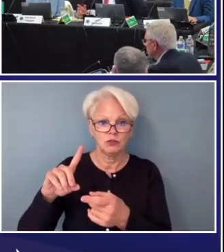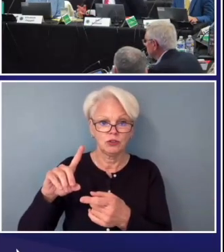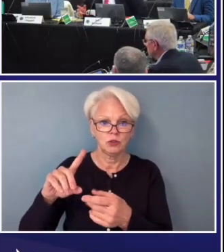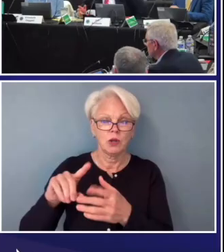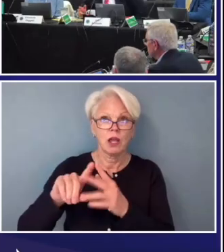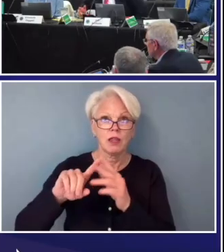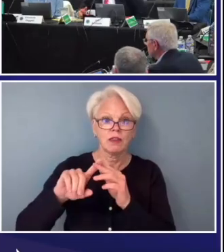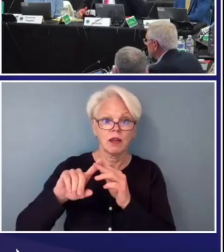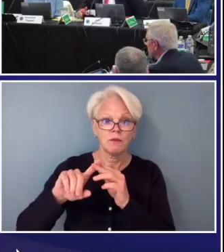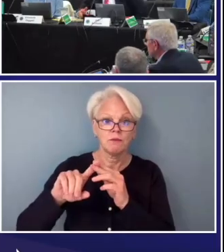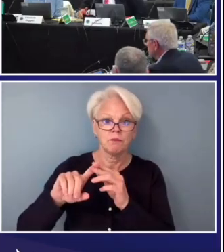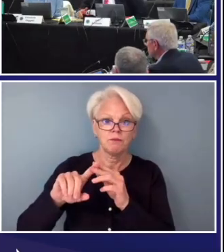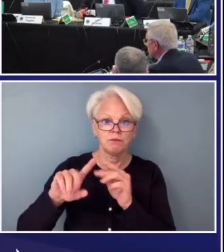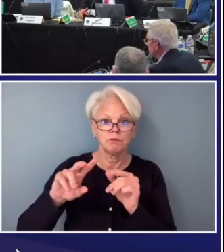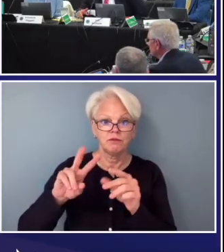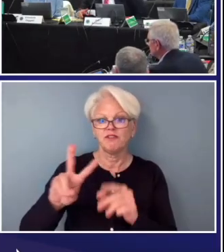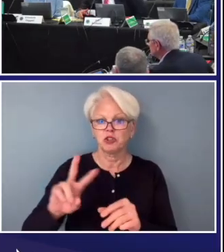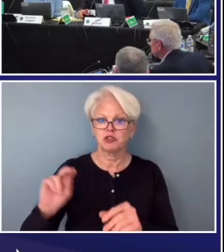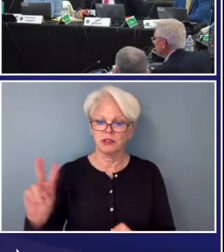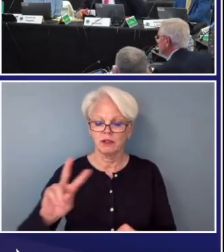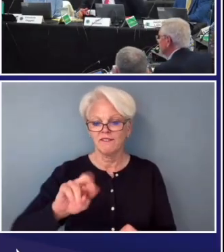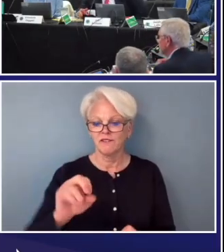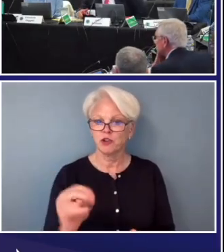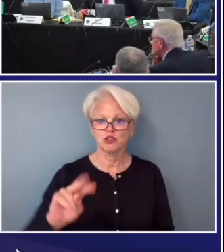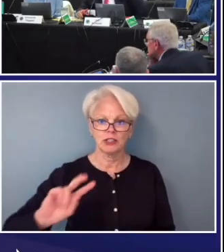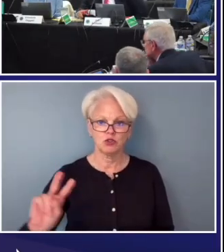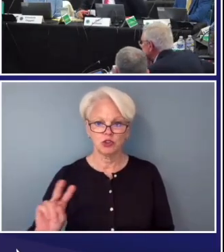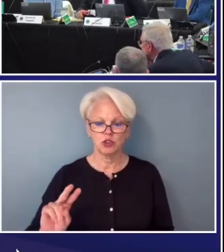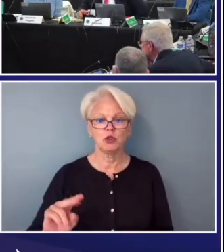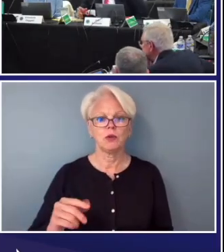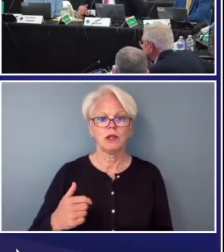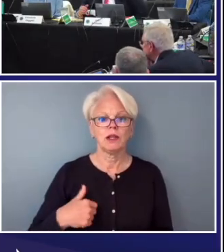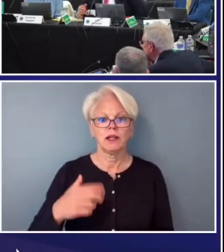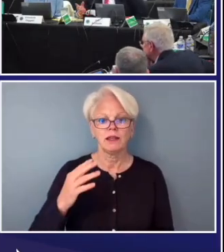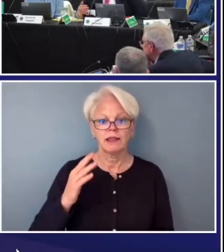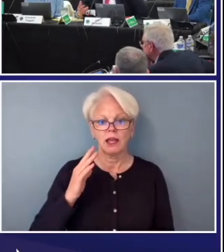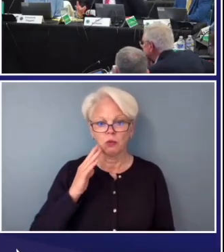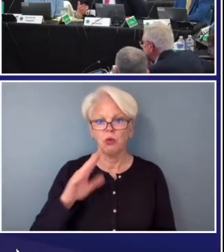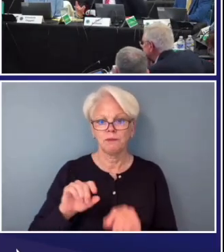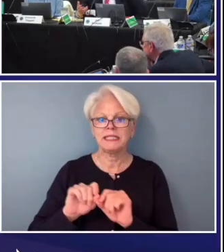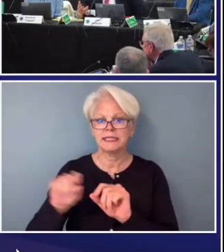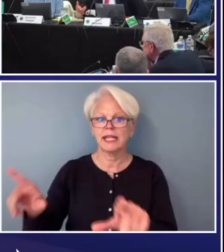of version two, um, which are which are going out. Um, and then obviously if there were, if there are